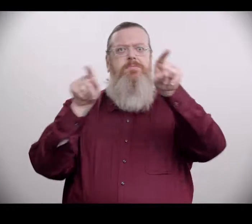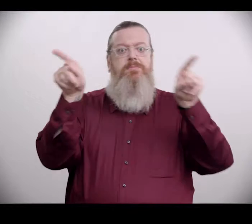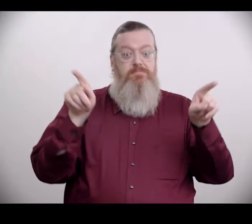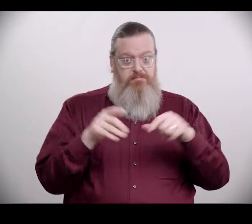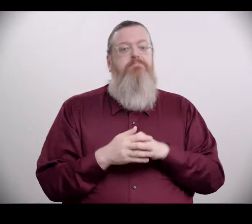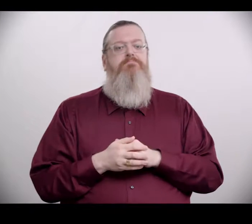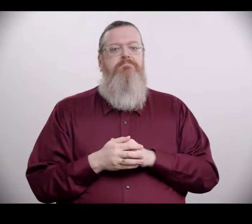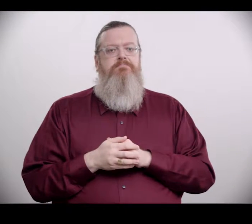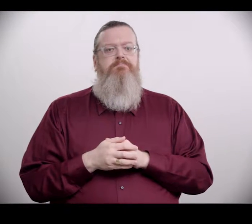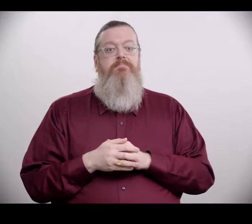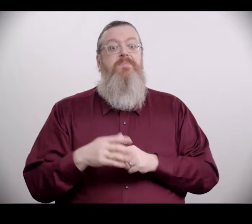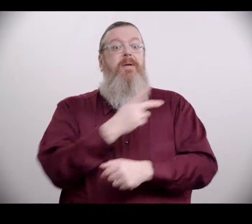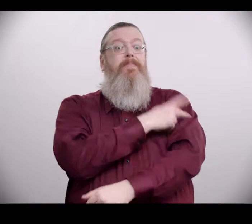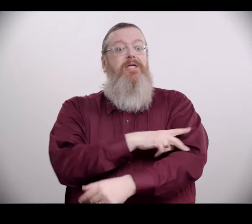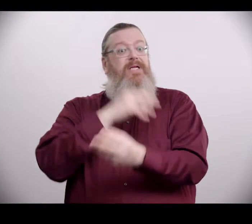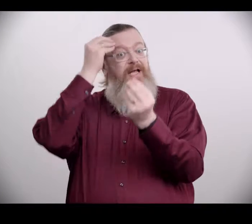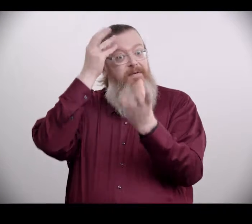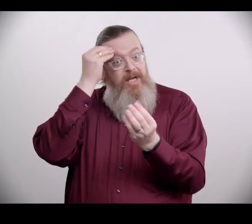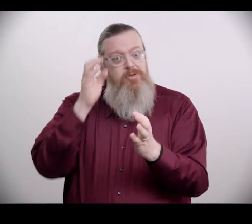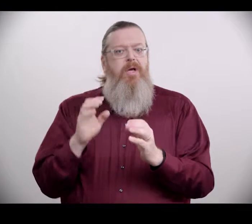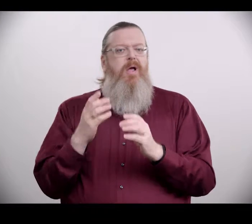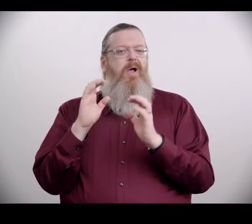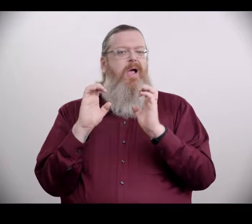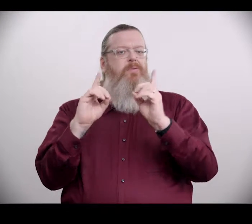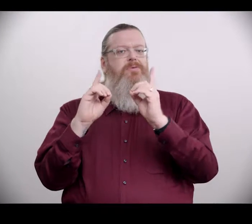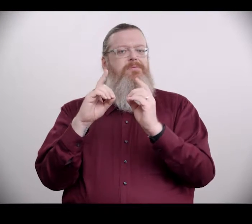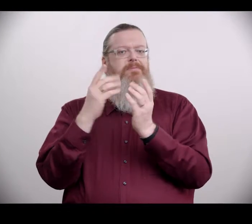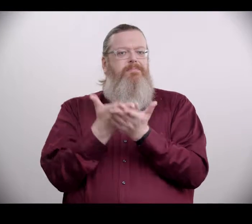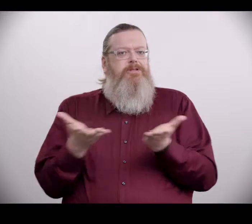* Patient information and educational materials